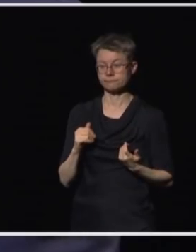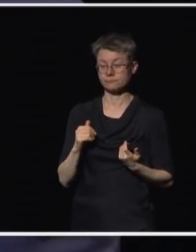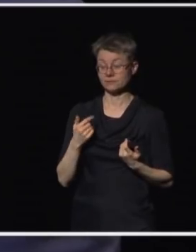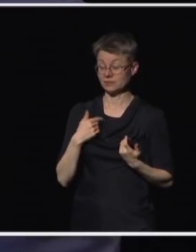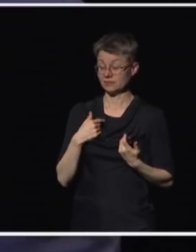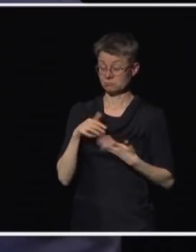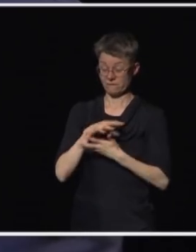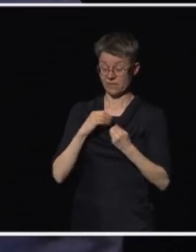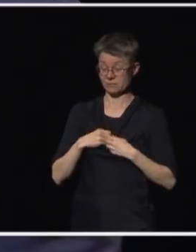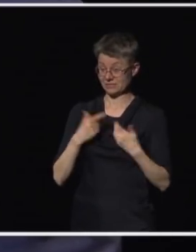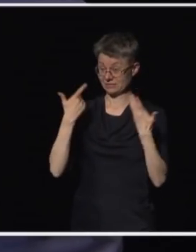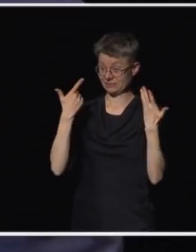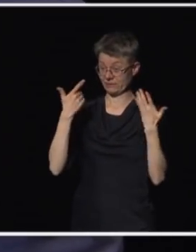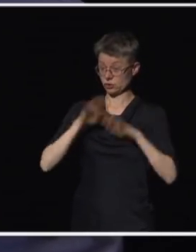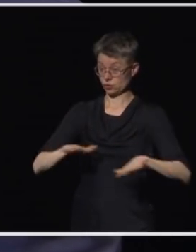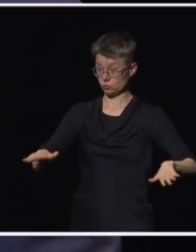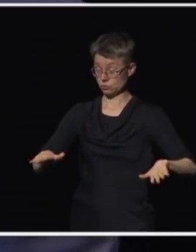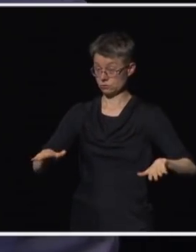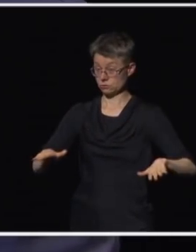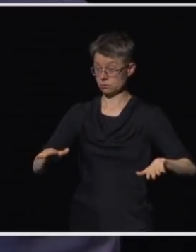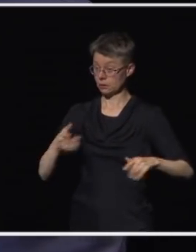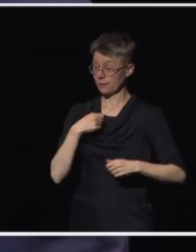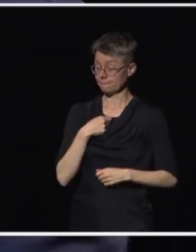Every, you know, one of my dad's children graduated from college except me.